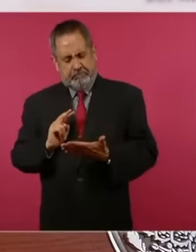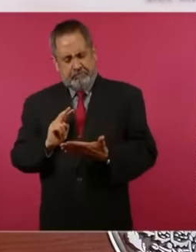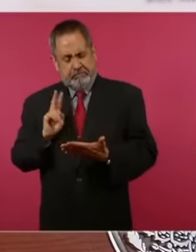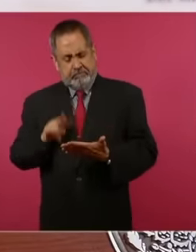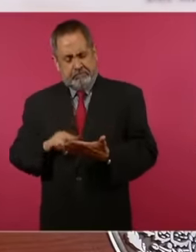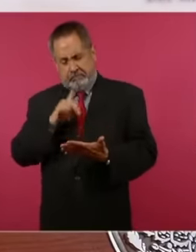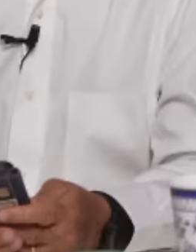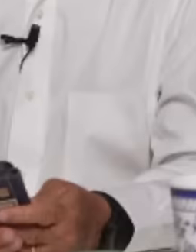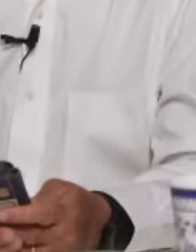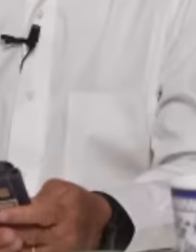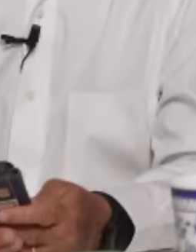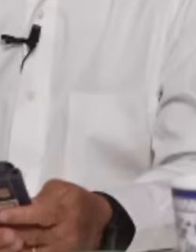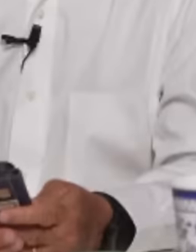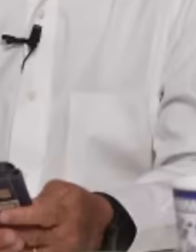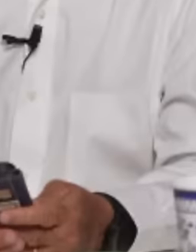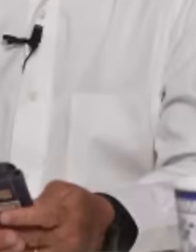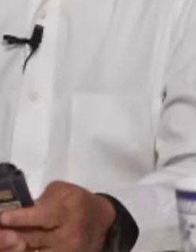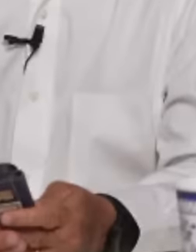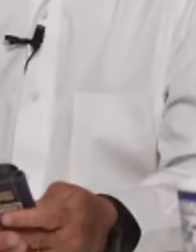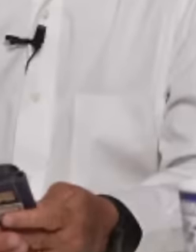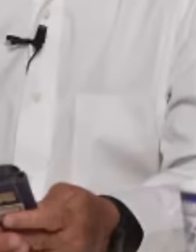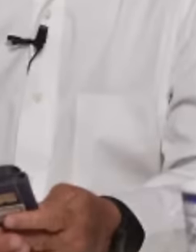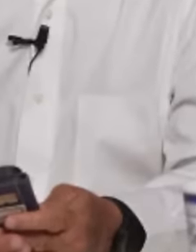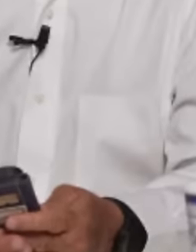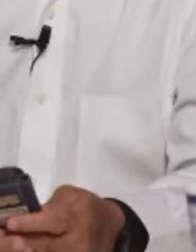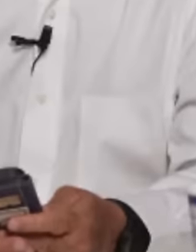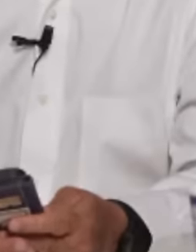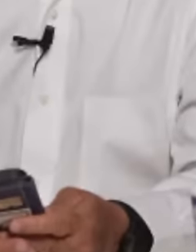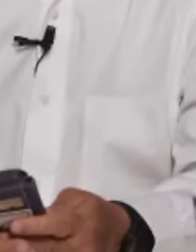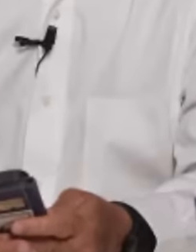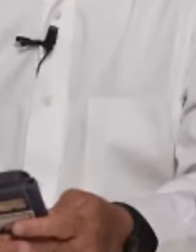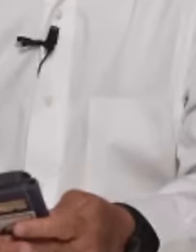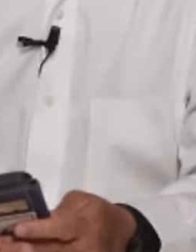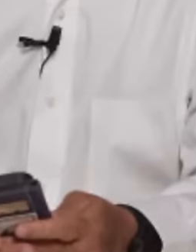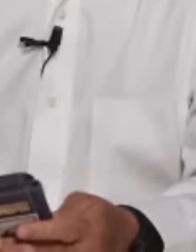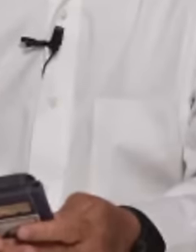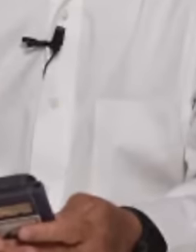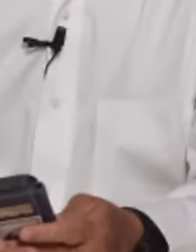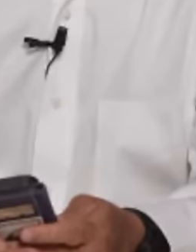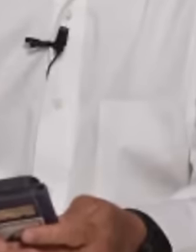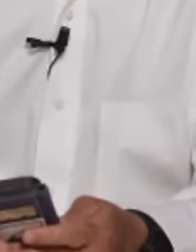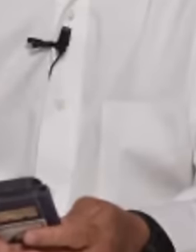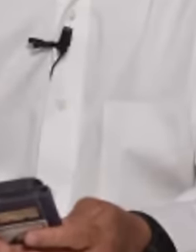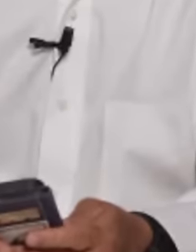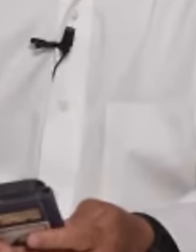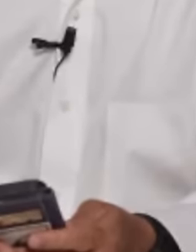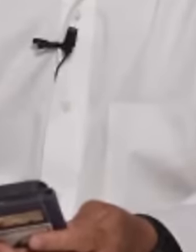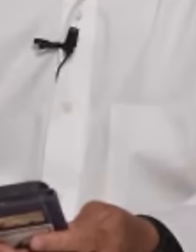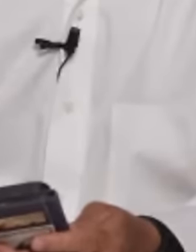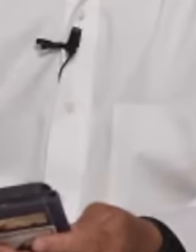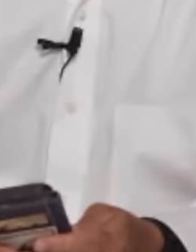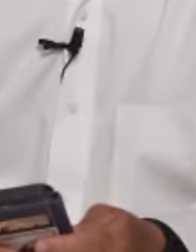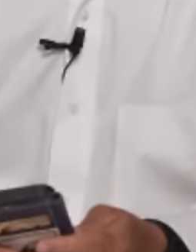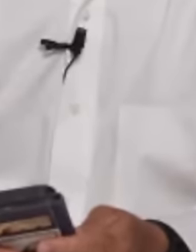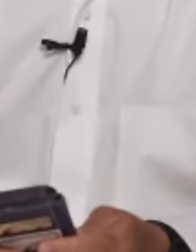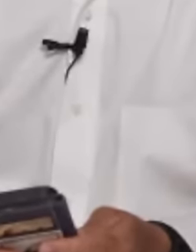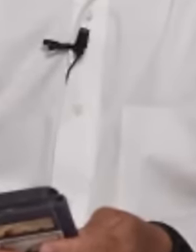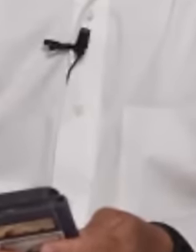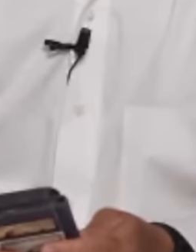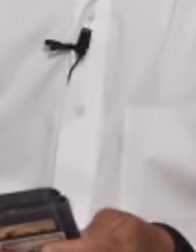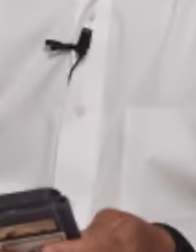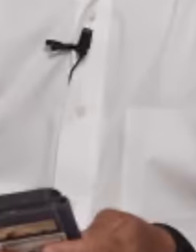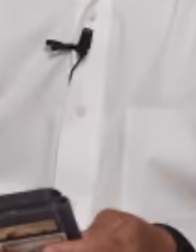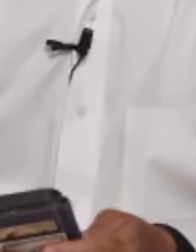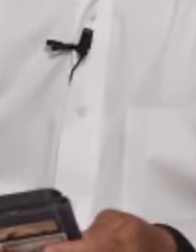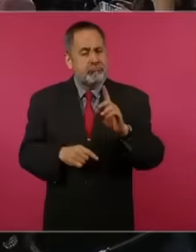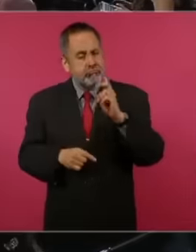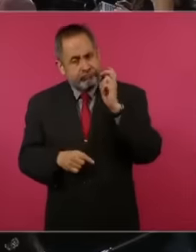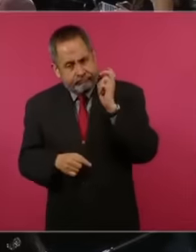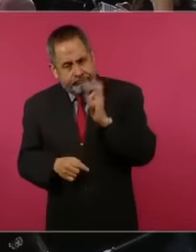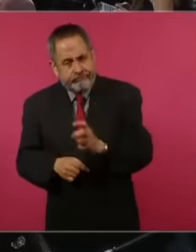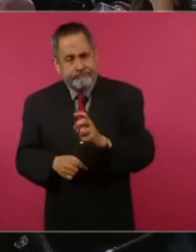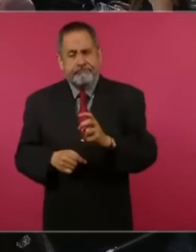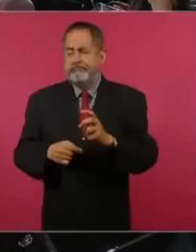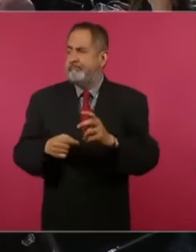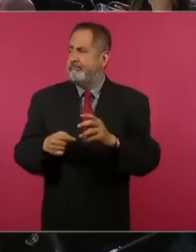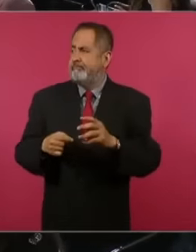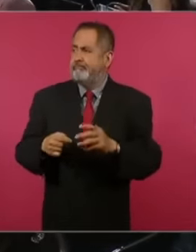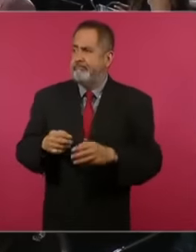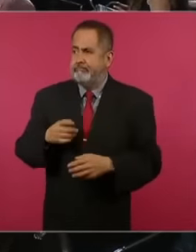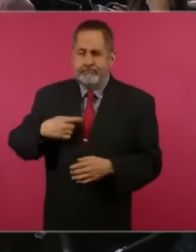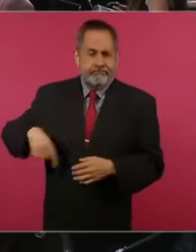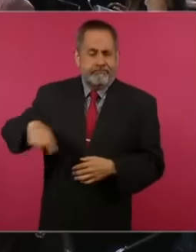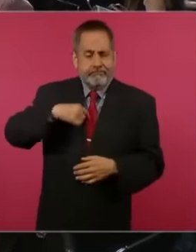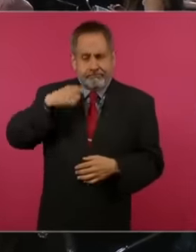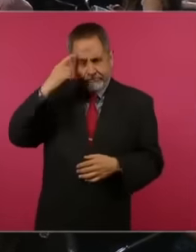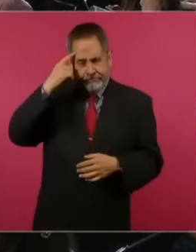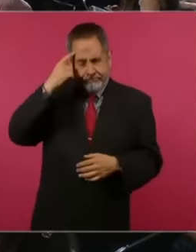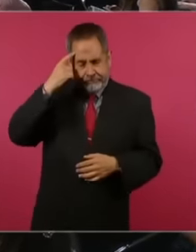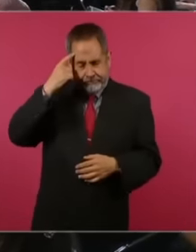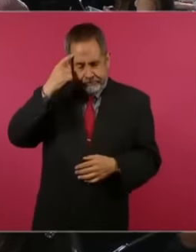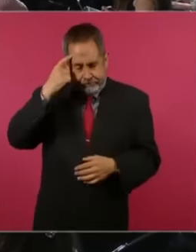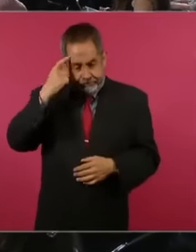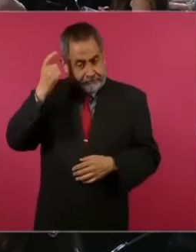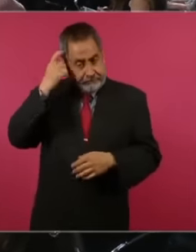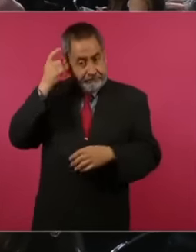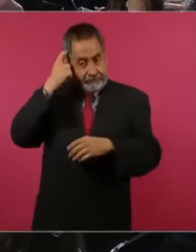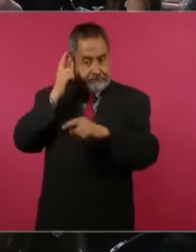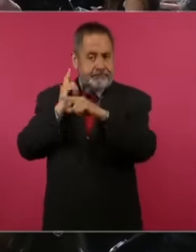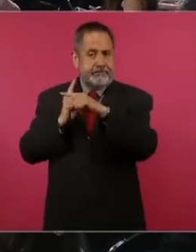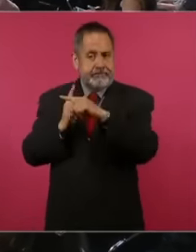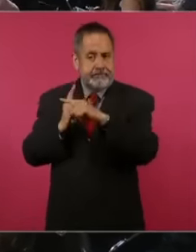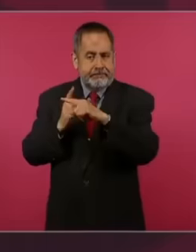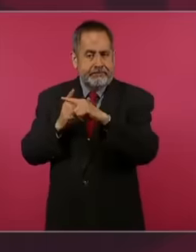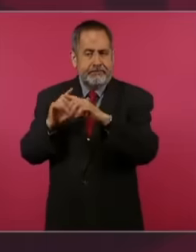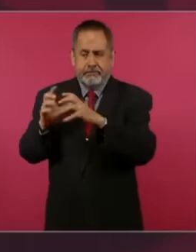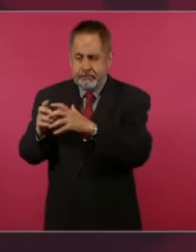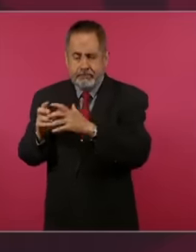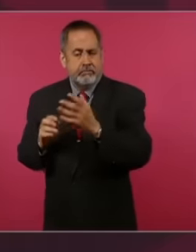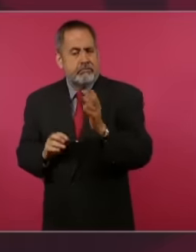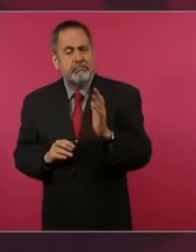this is very illustrative of how far a thought can go. Let's say